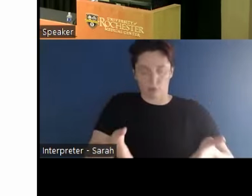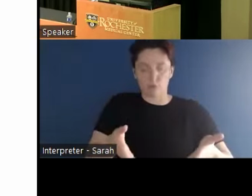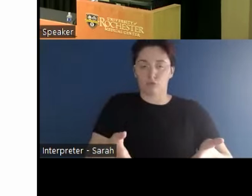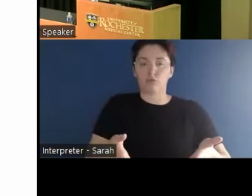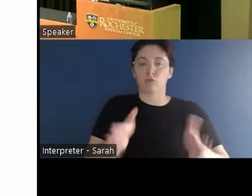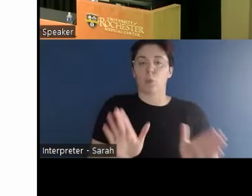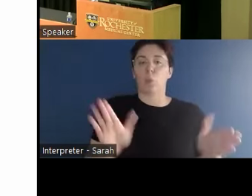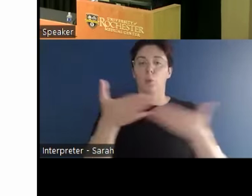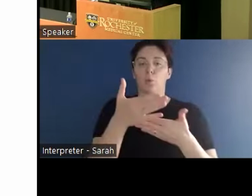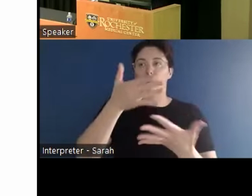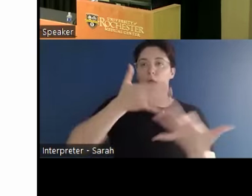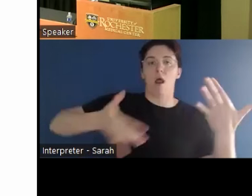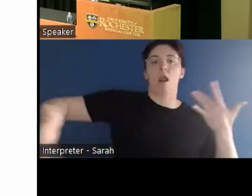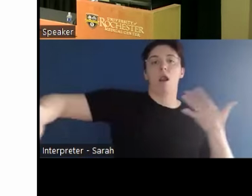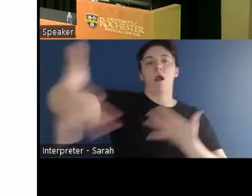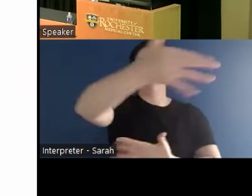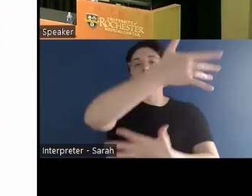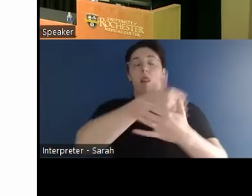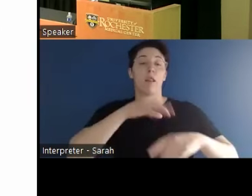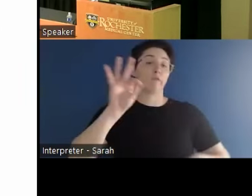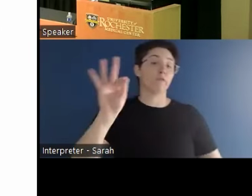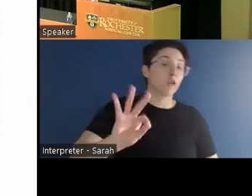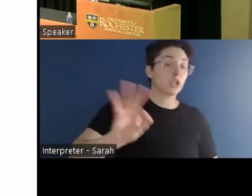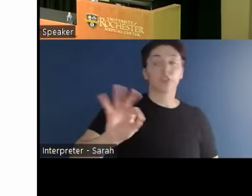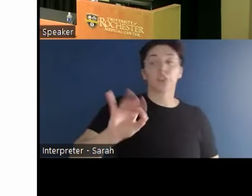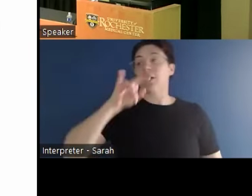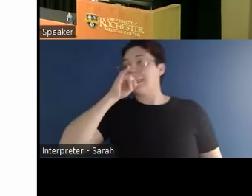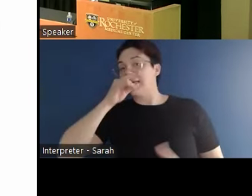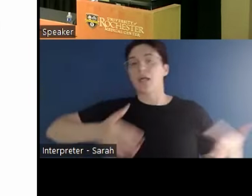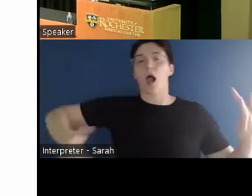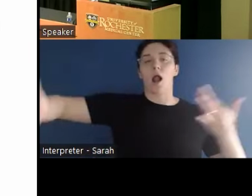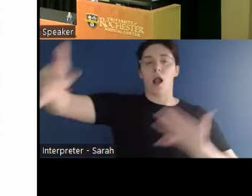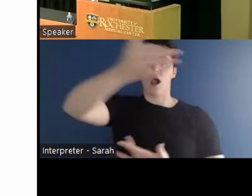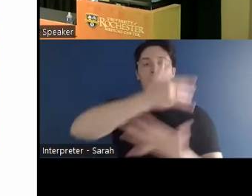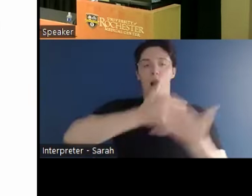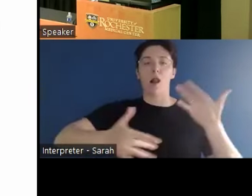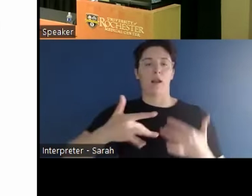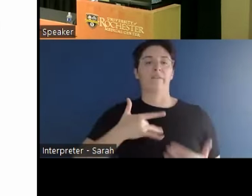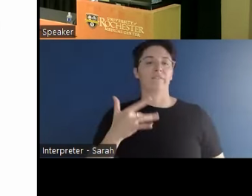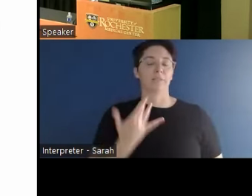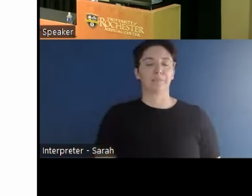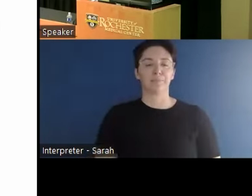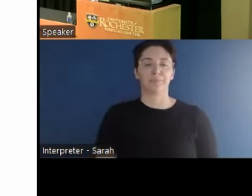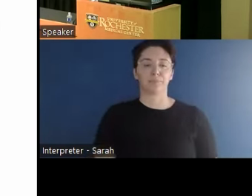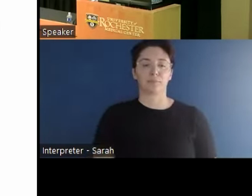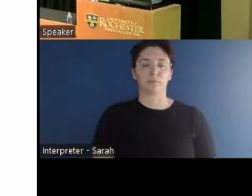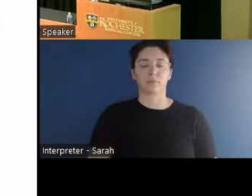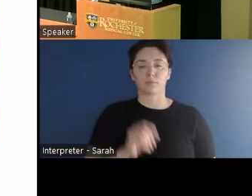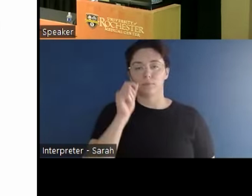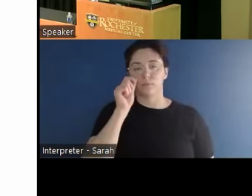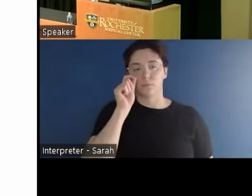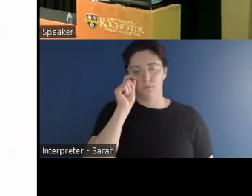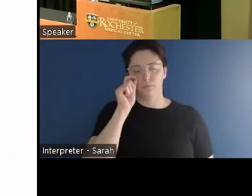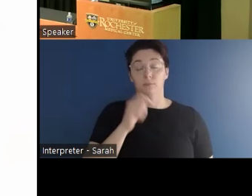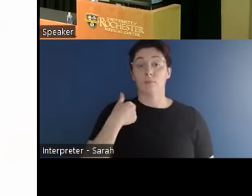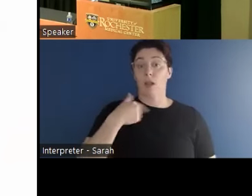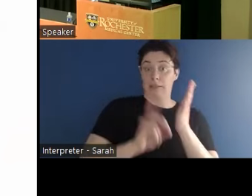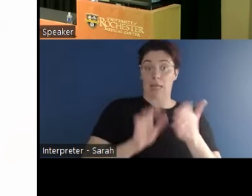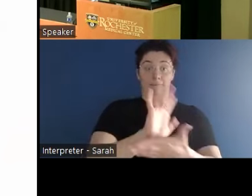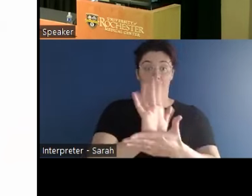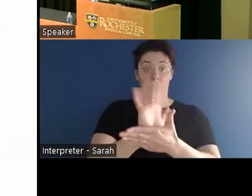all of the furniture and the children around them and then I designed this video so children will be